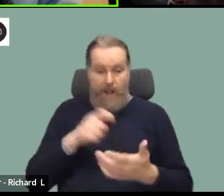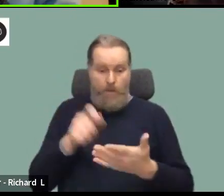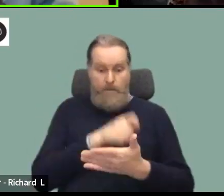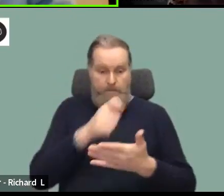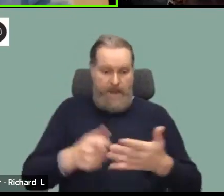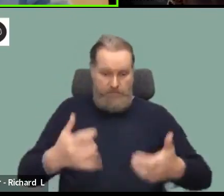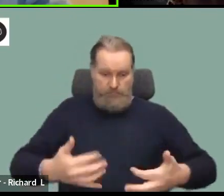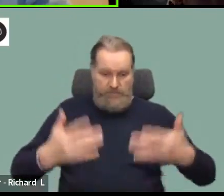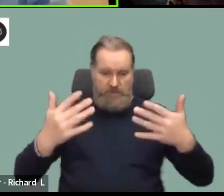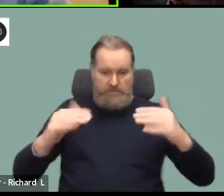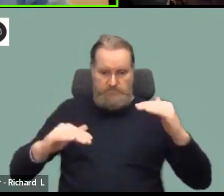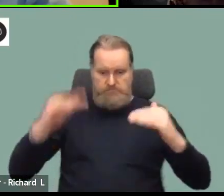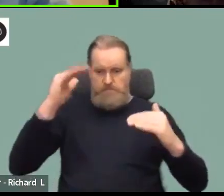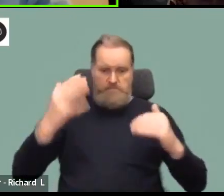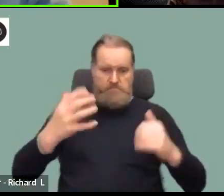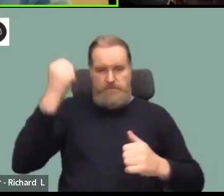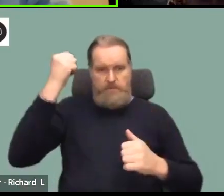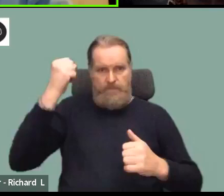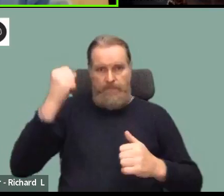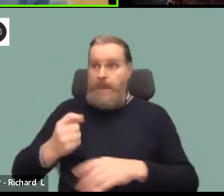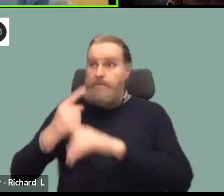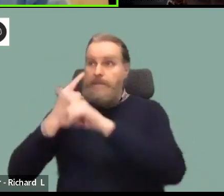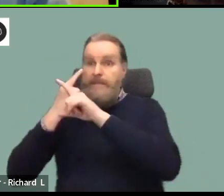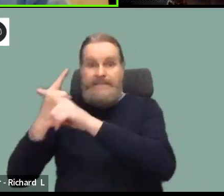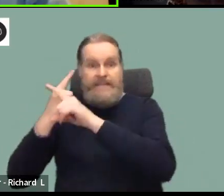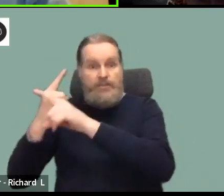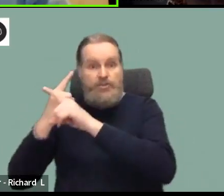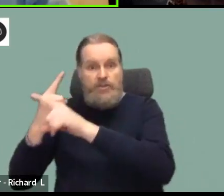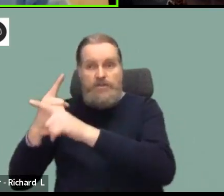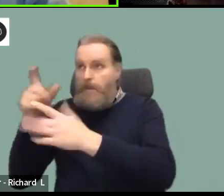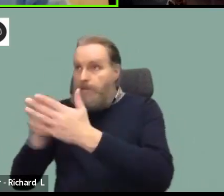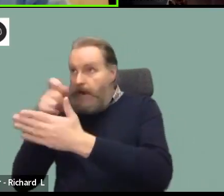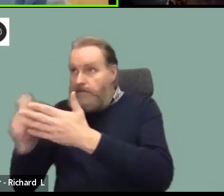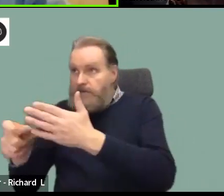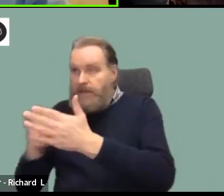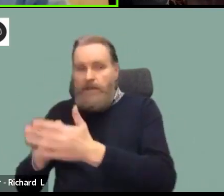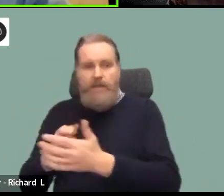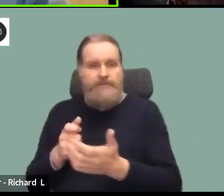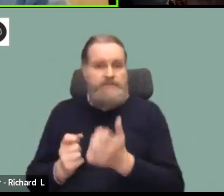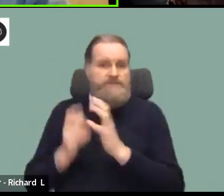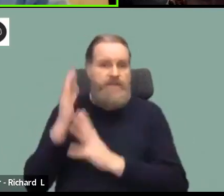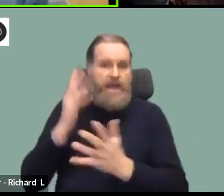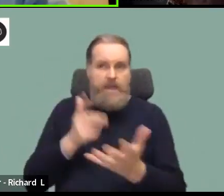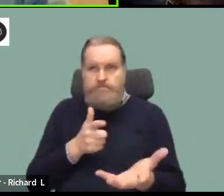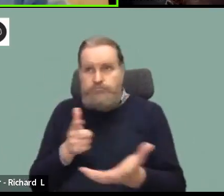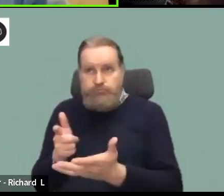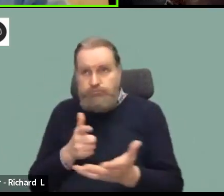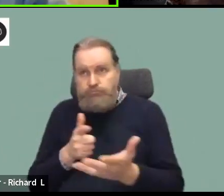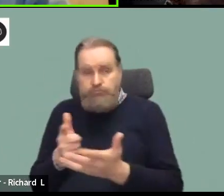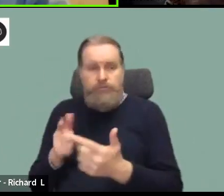about a result. But at the moment, every teaching Union is valid in the firefighters about it in every